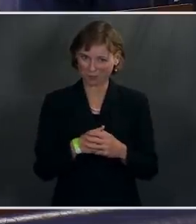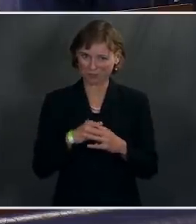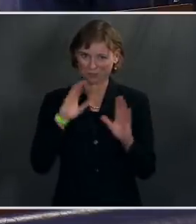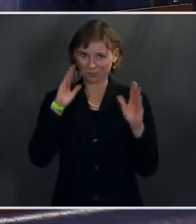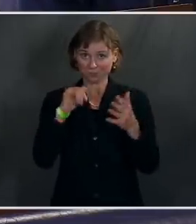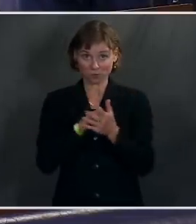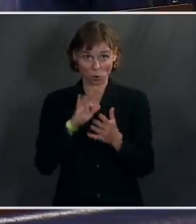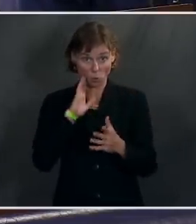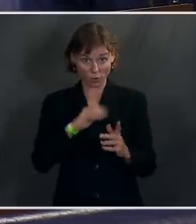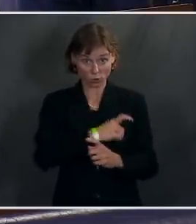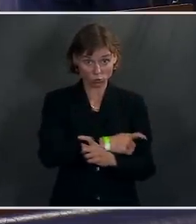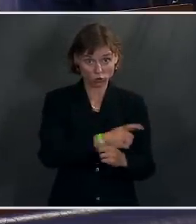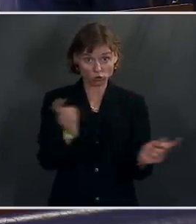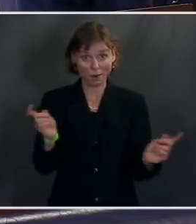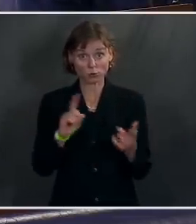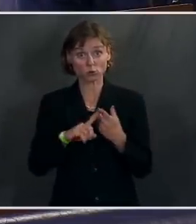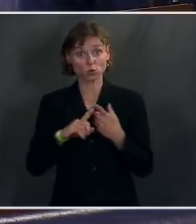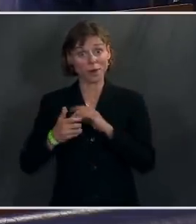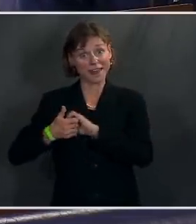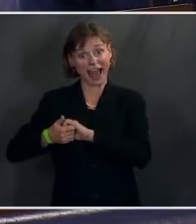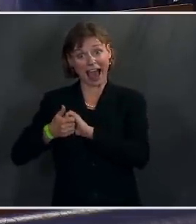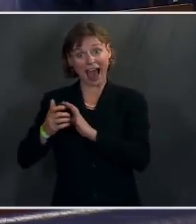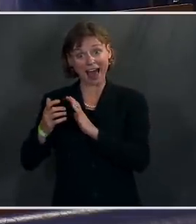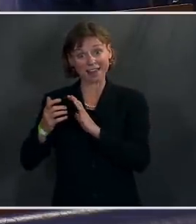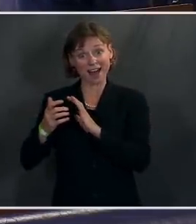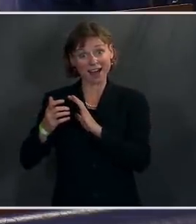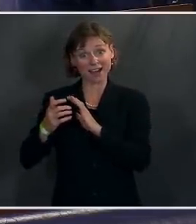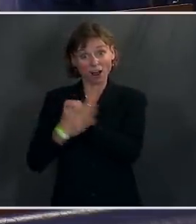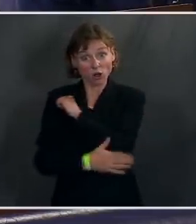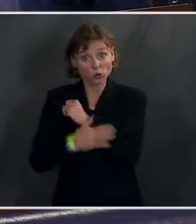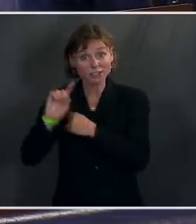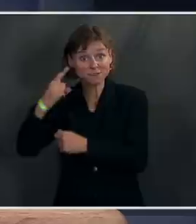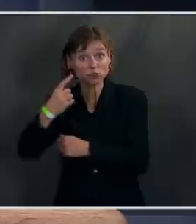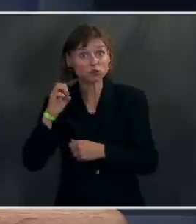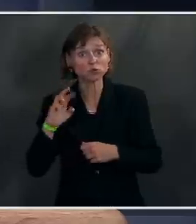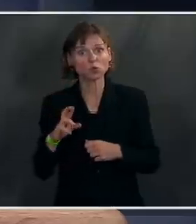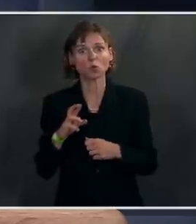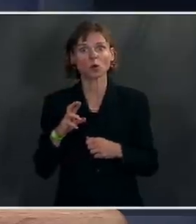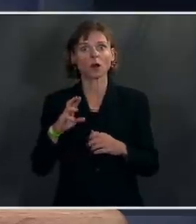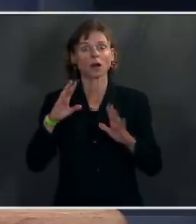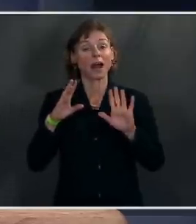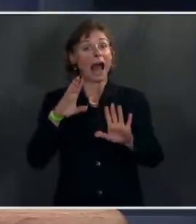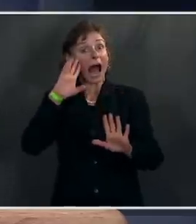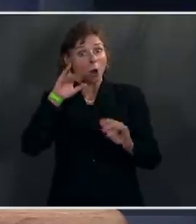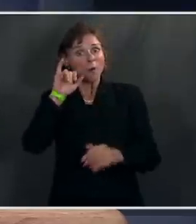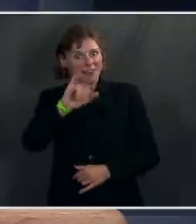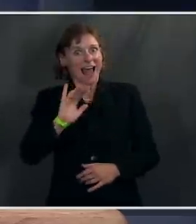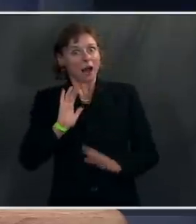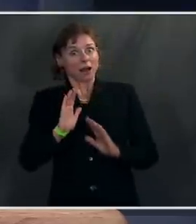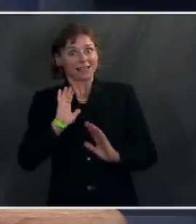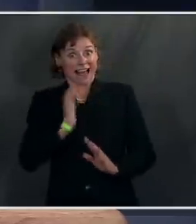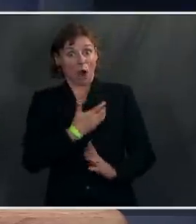to allies first on a needs basis? Ms. Psaki: I certainly hope that's our challenge and our problem, and I'm sure we will be happy